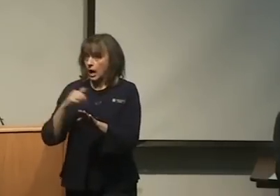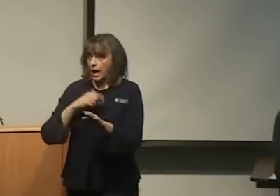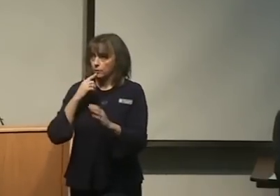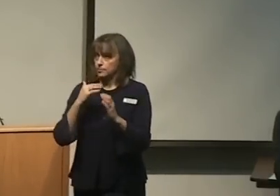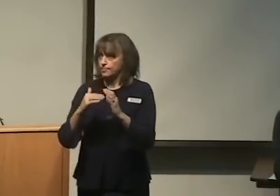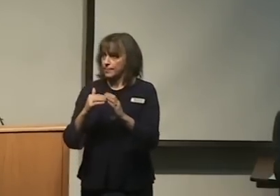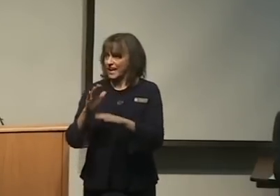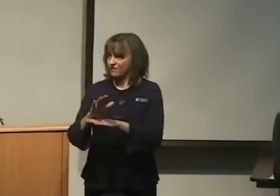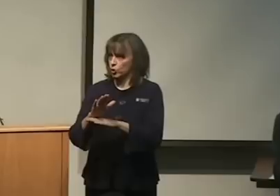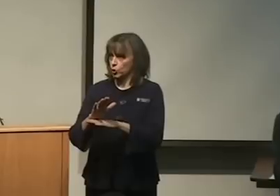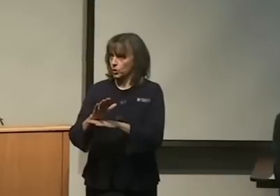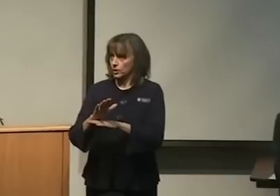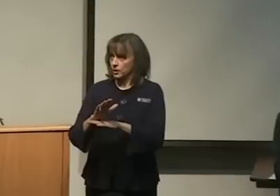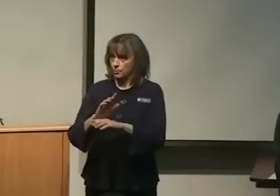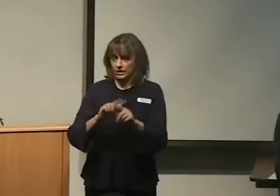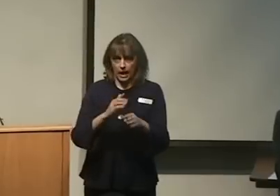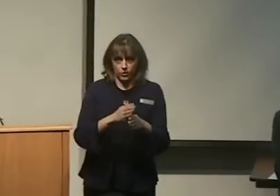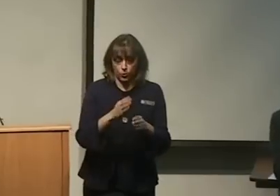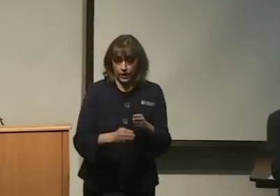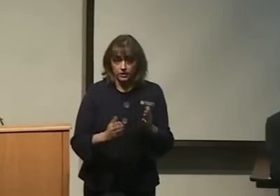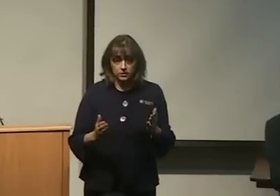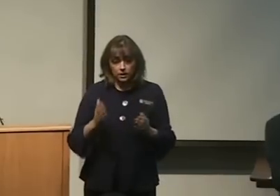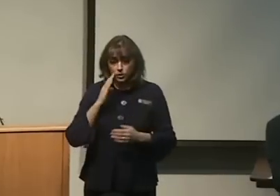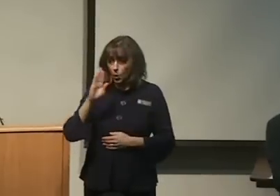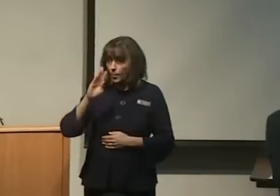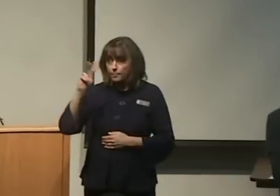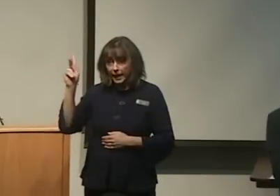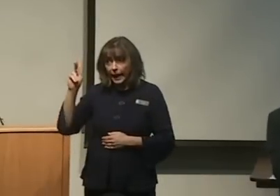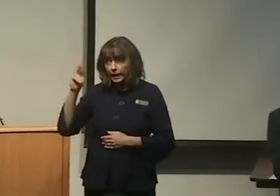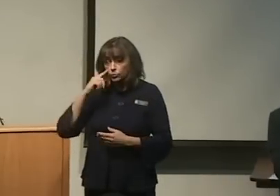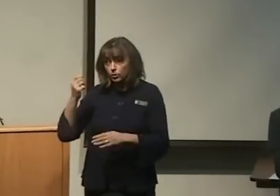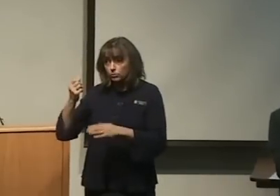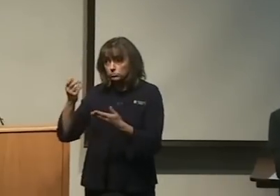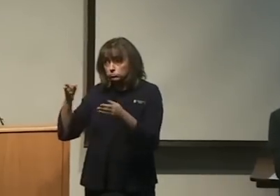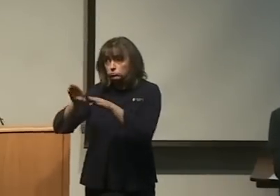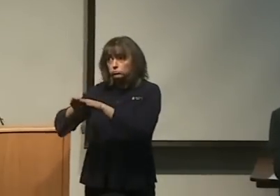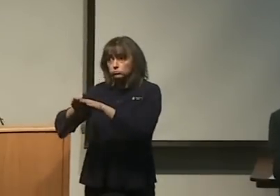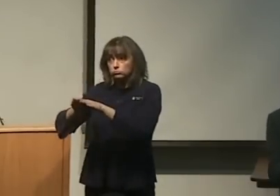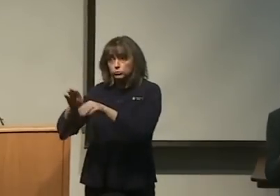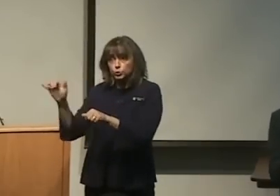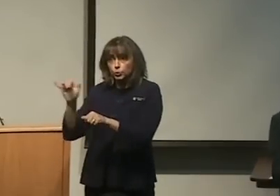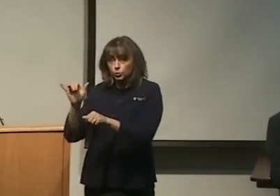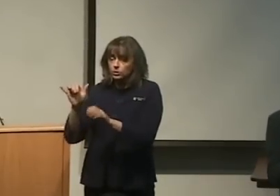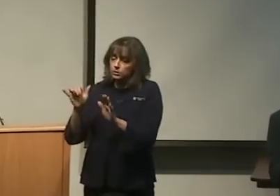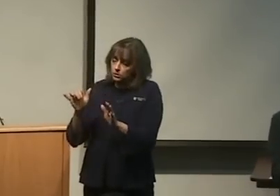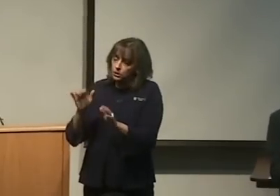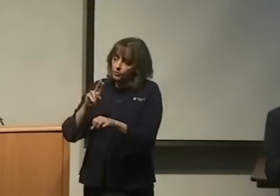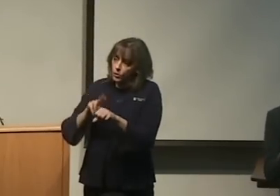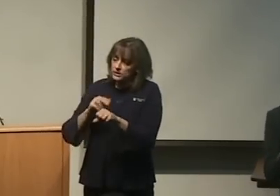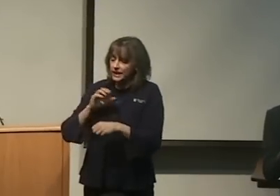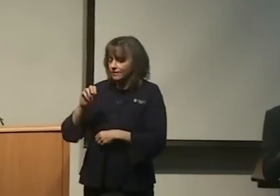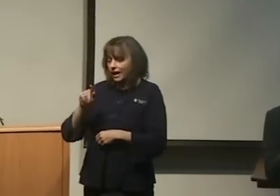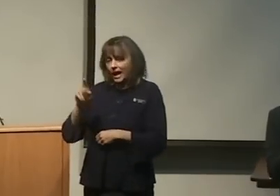Yes, there's online banking, but there's also this is the hours that we're actually open to respond.